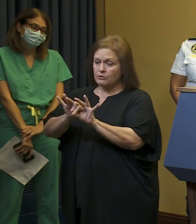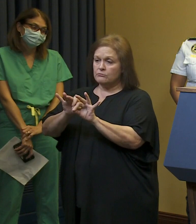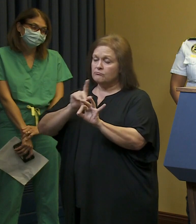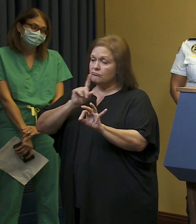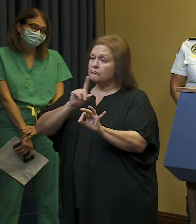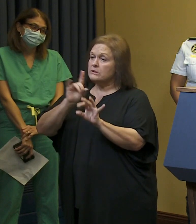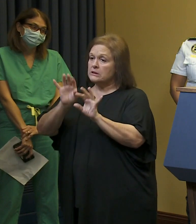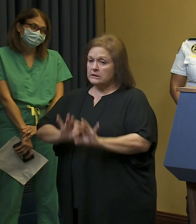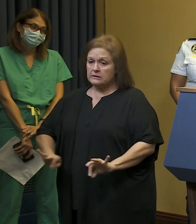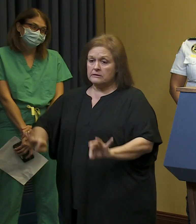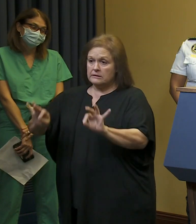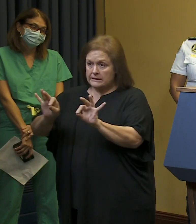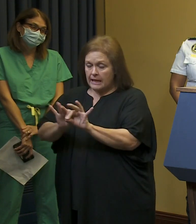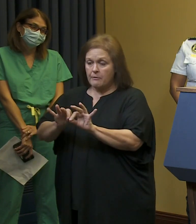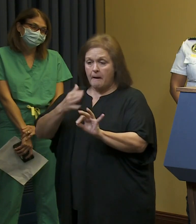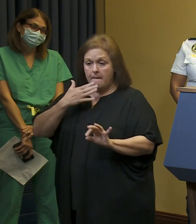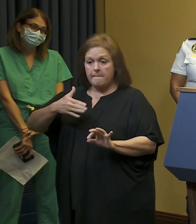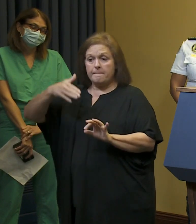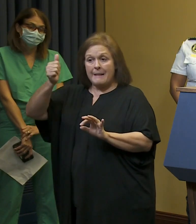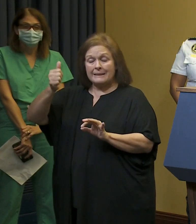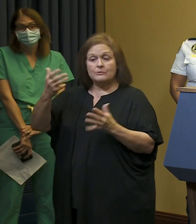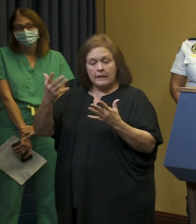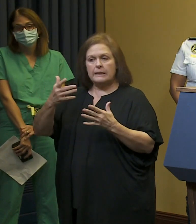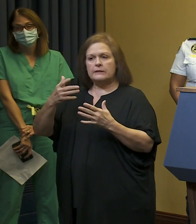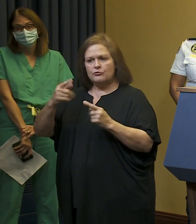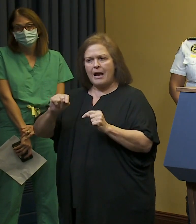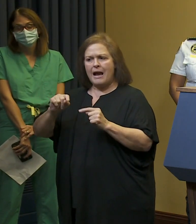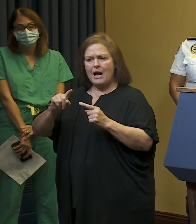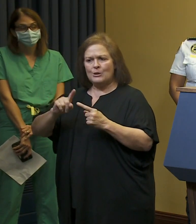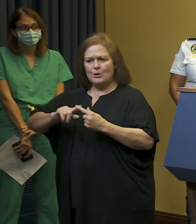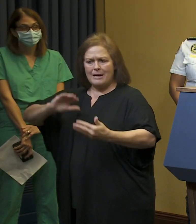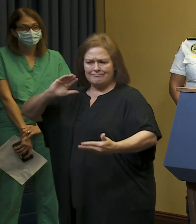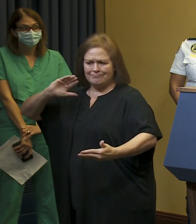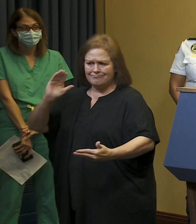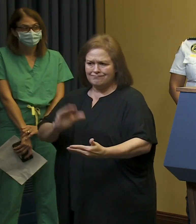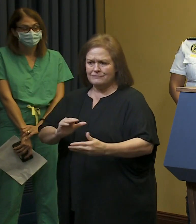THIS IS THE MOST IMMEDIATE THING, MOST TANGIBLE THING THAT